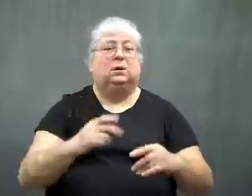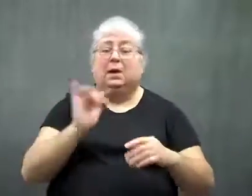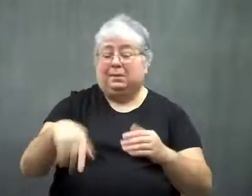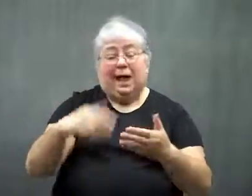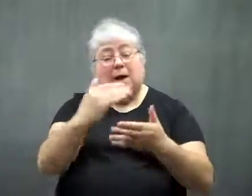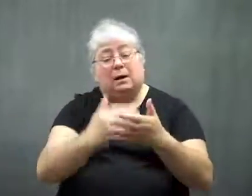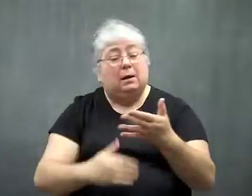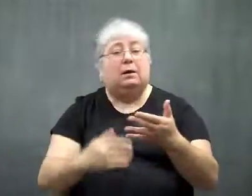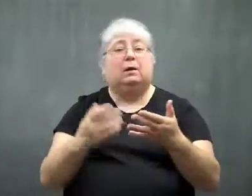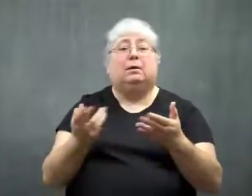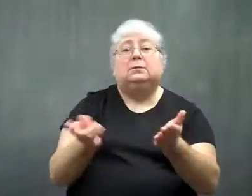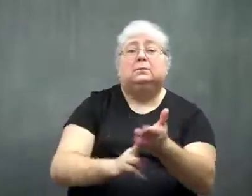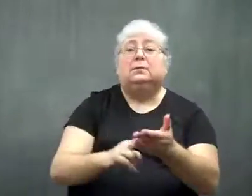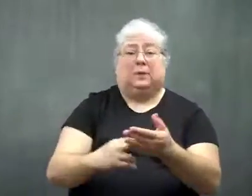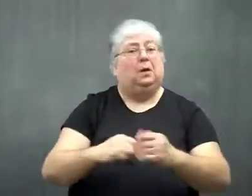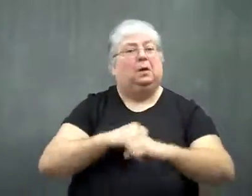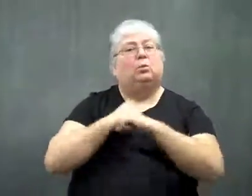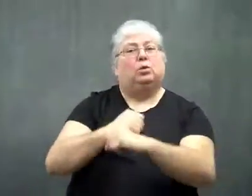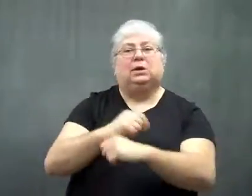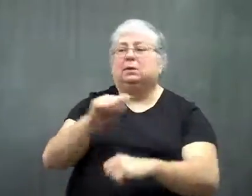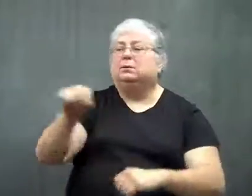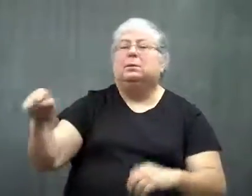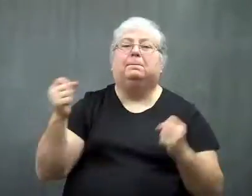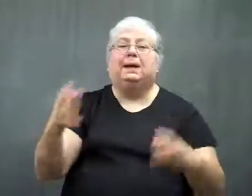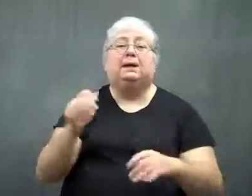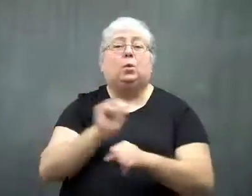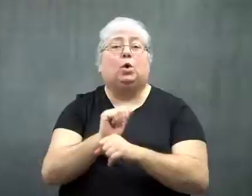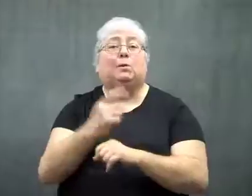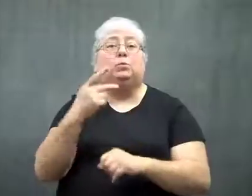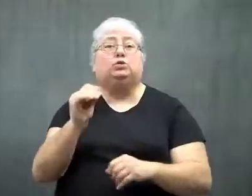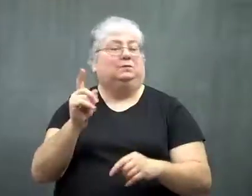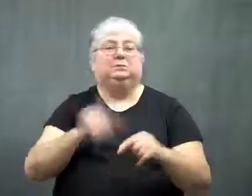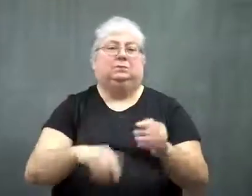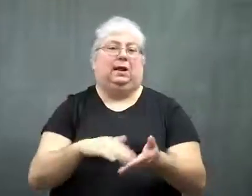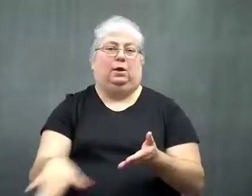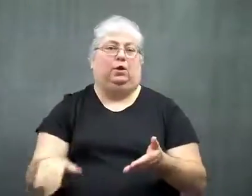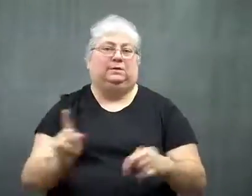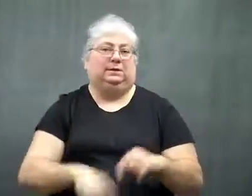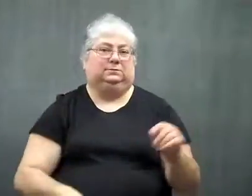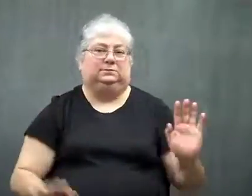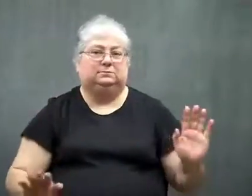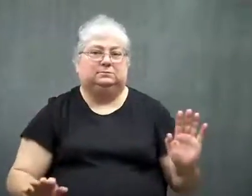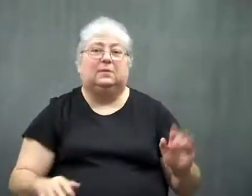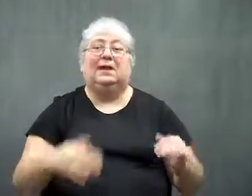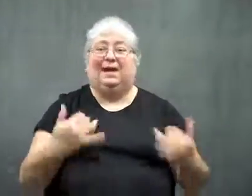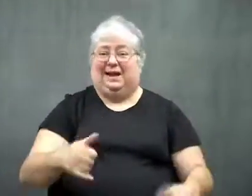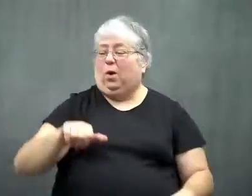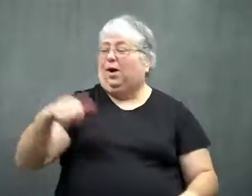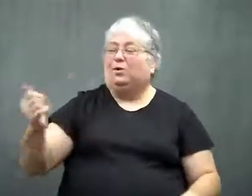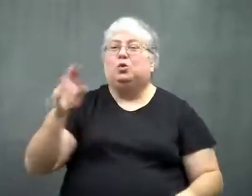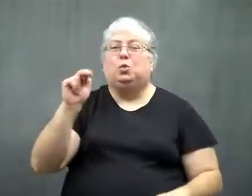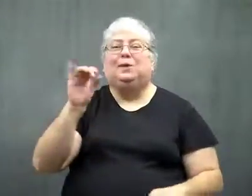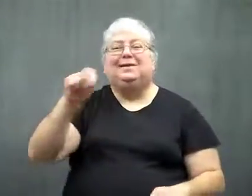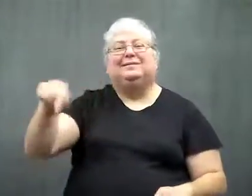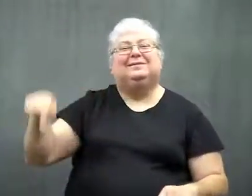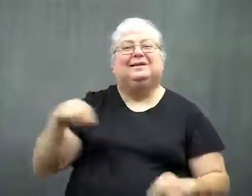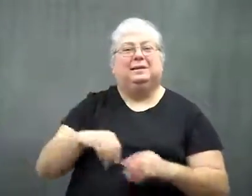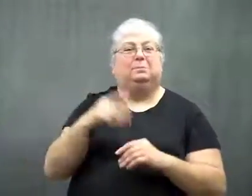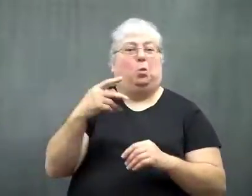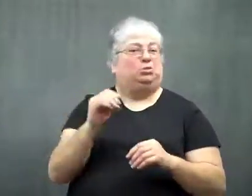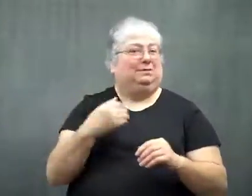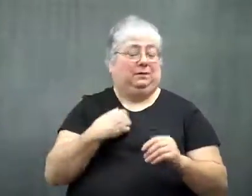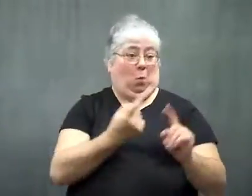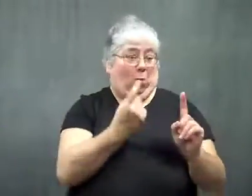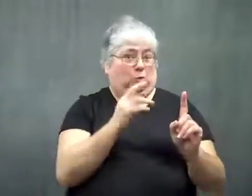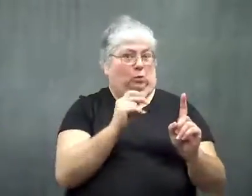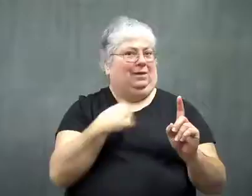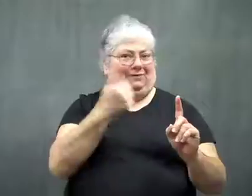That contract includes a clause protecting most workers from lay-offs.